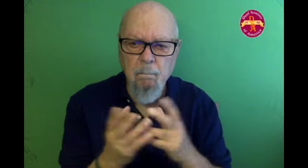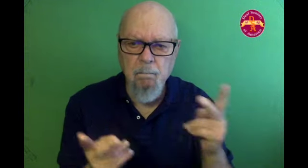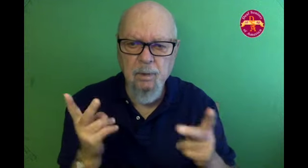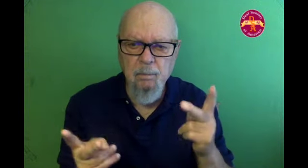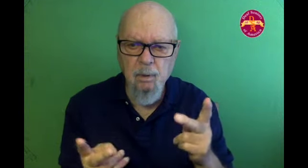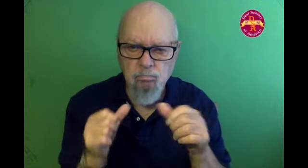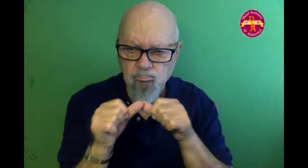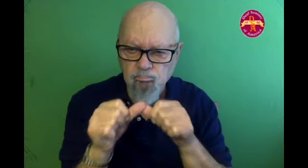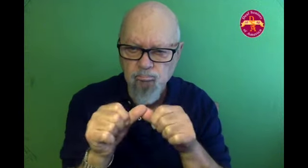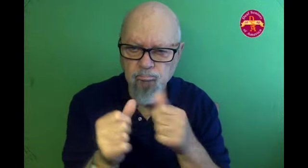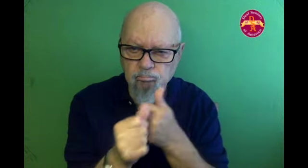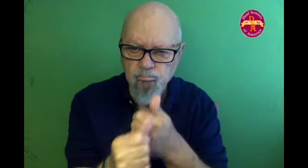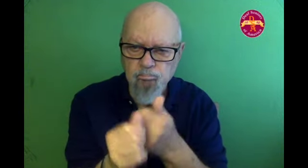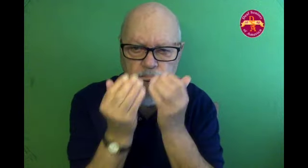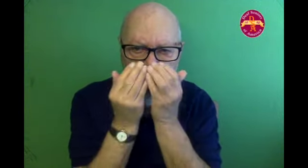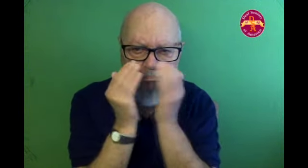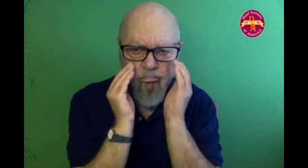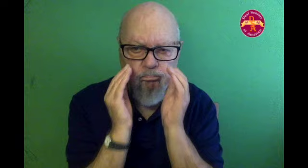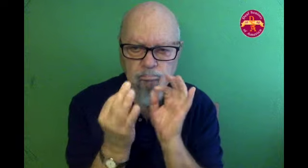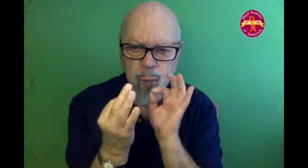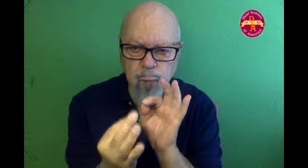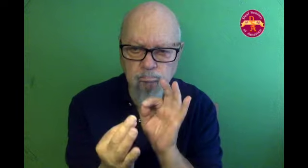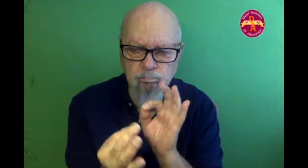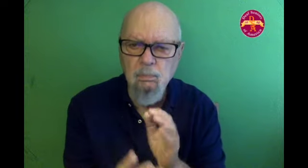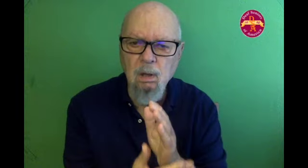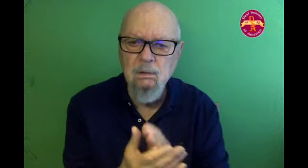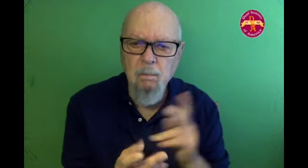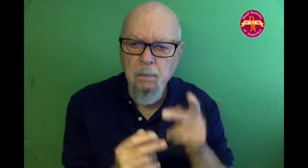Some people wear face masks. Some won't. Those who won't say they would sue for their right not to wear face masks.